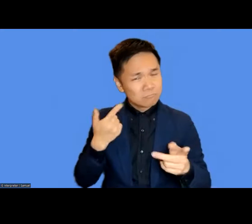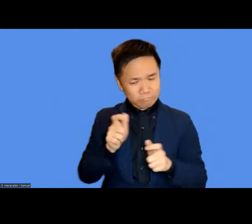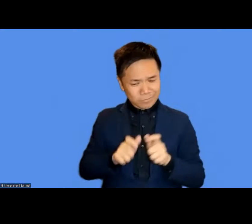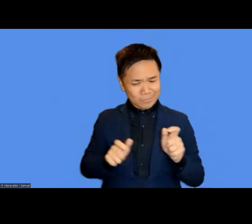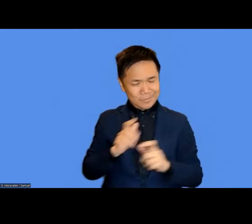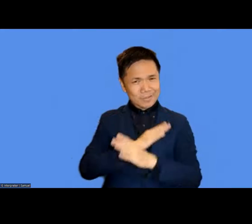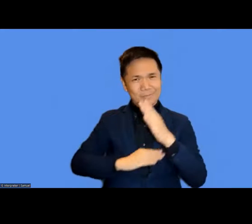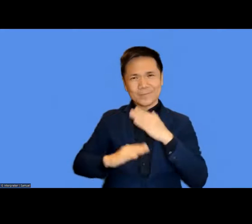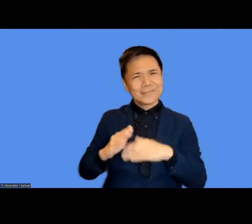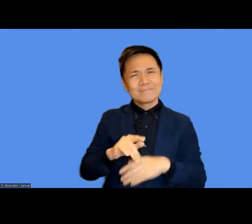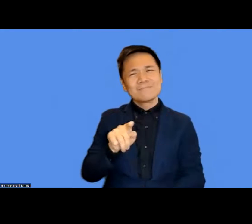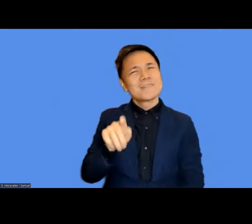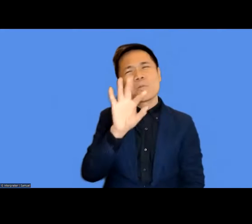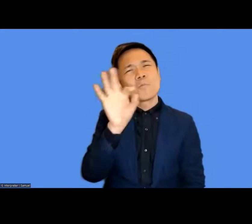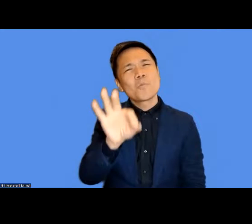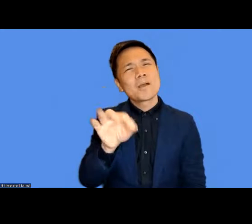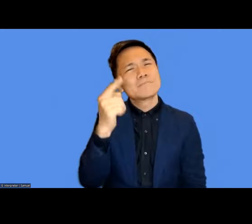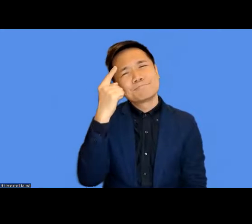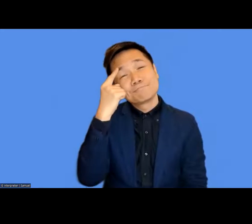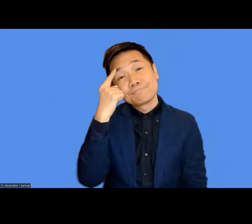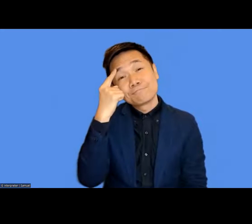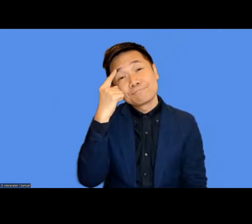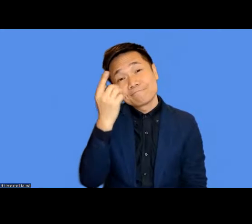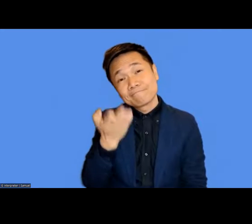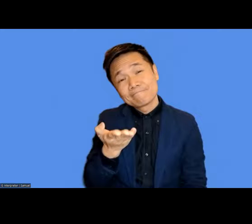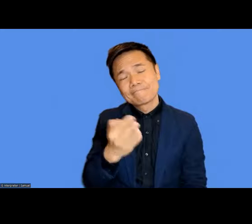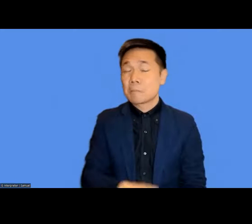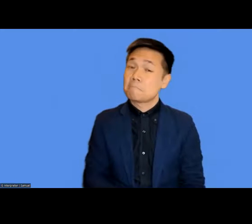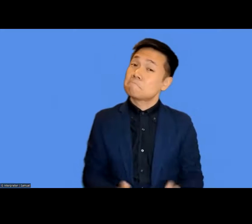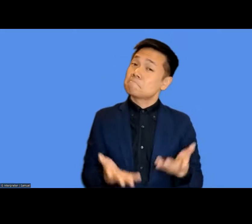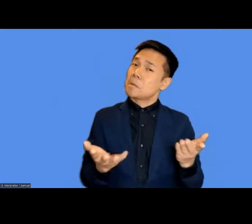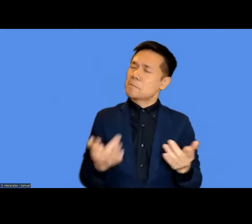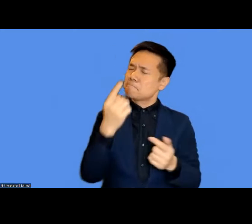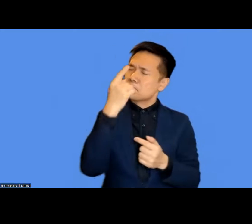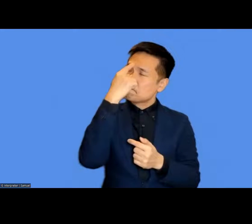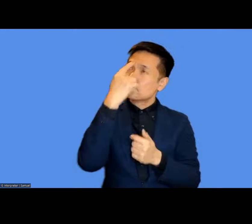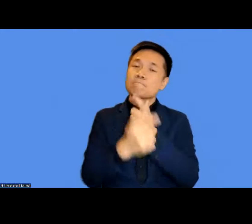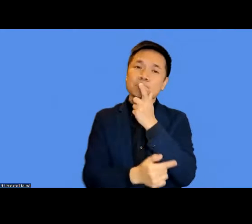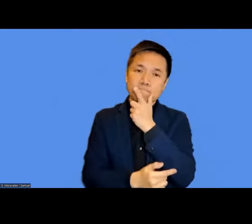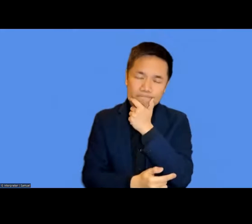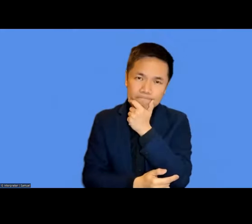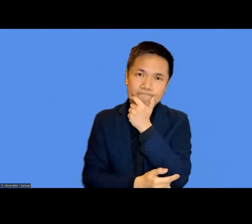And I'm sure most of you will agree with me, first, that clearly persons with disabilities